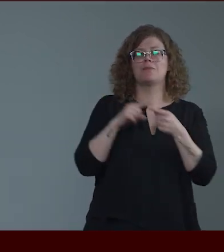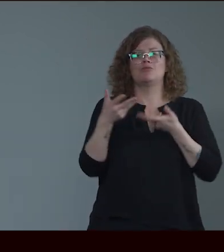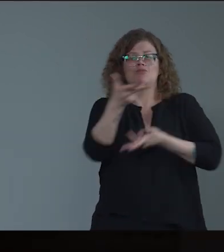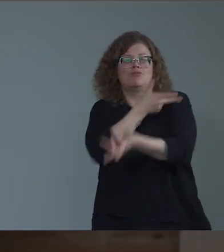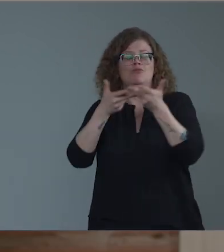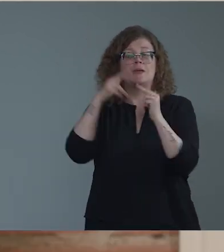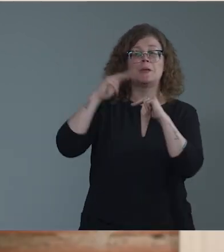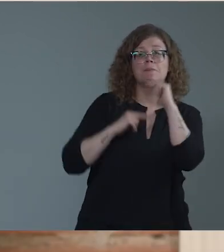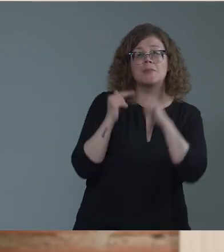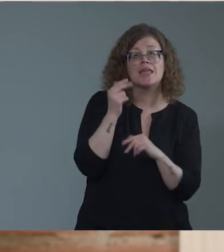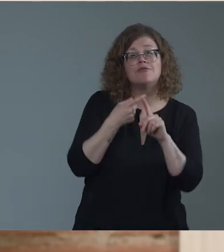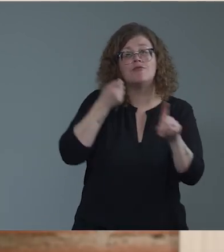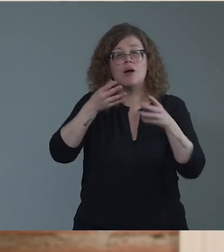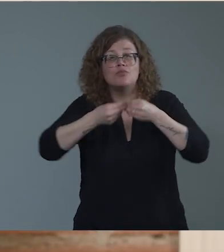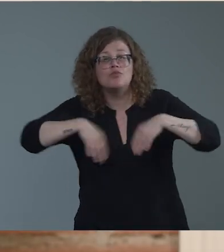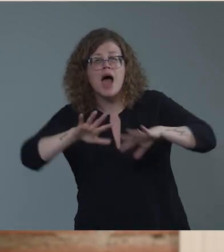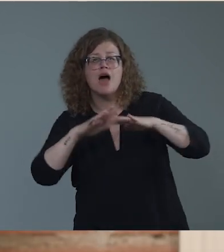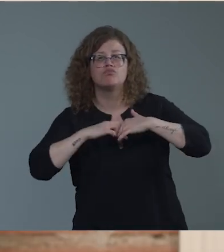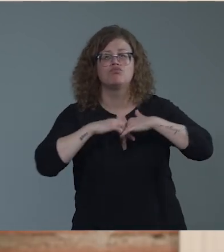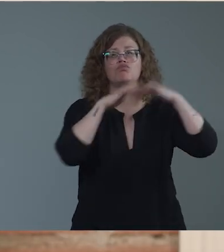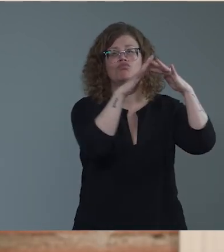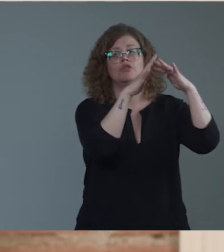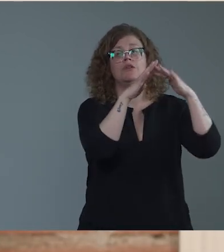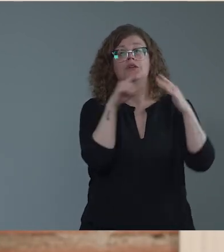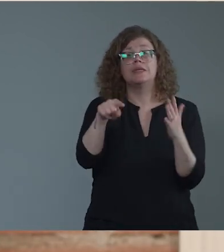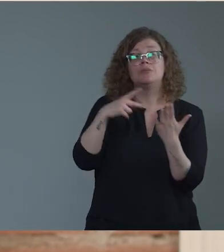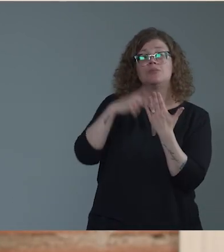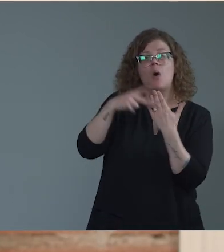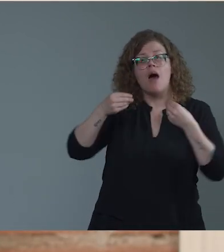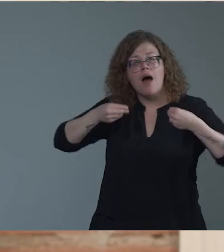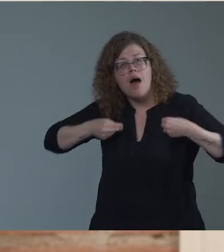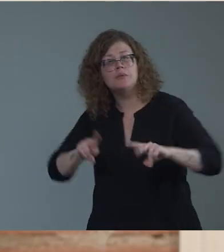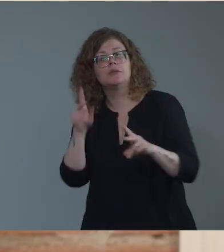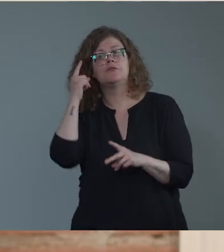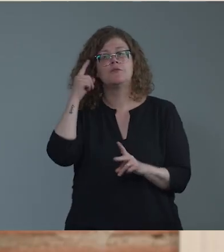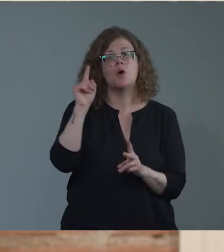The more public art we create within our own city, the more opportunities we're giving to our own local artists